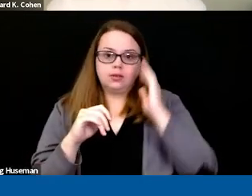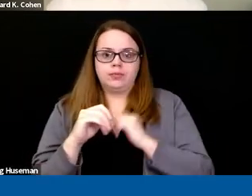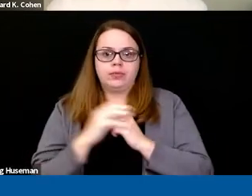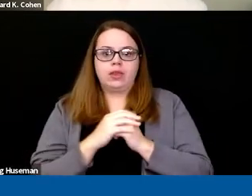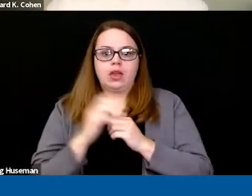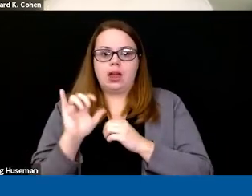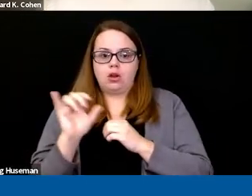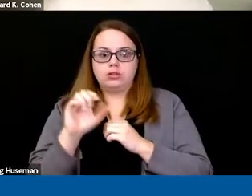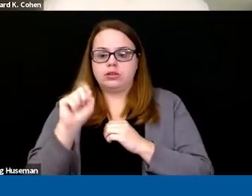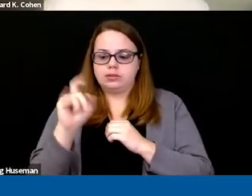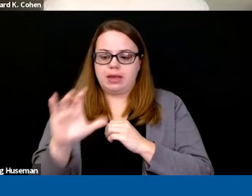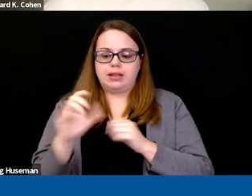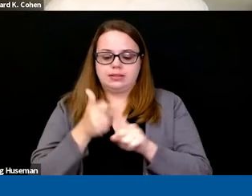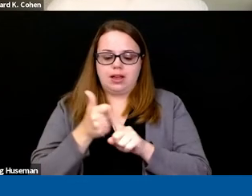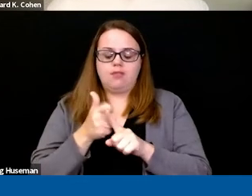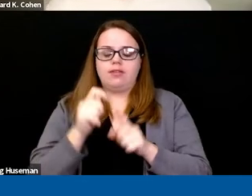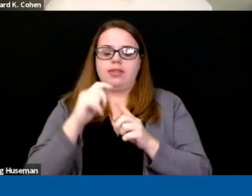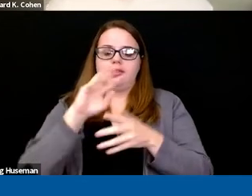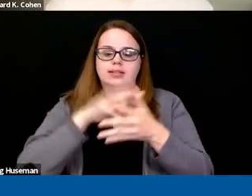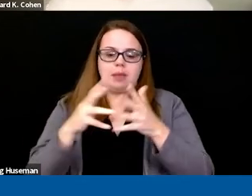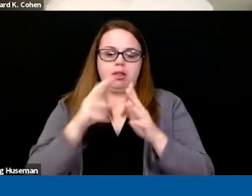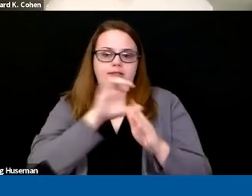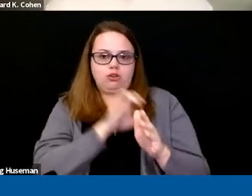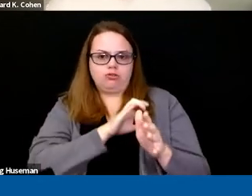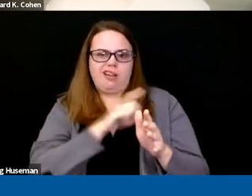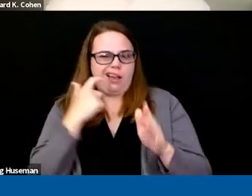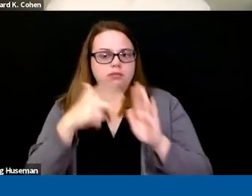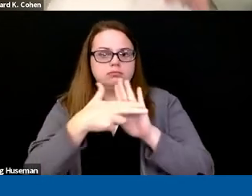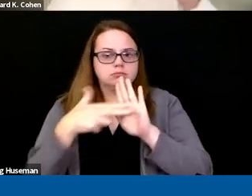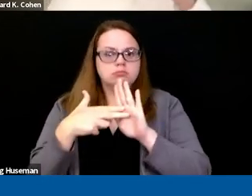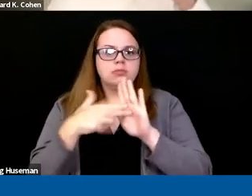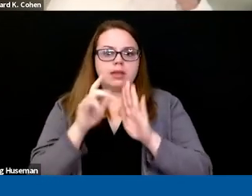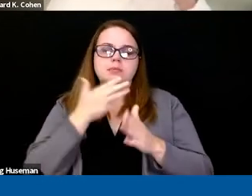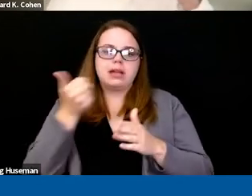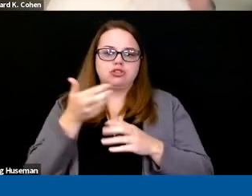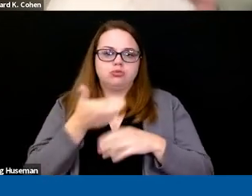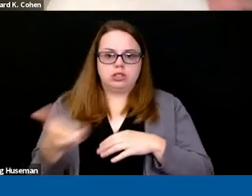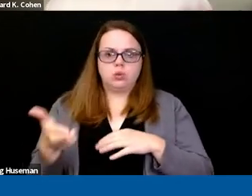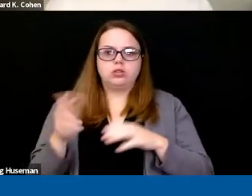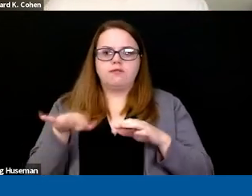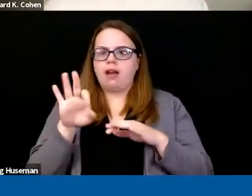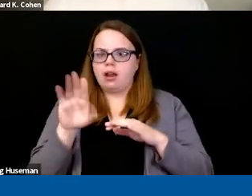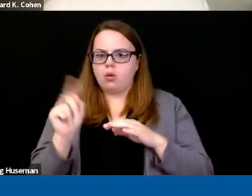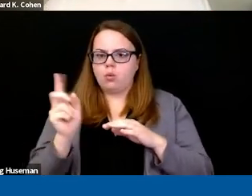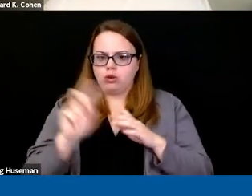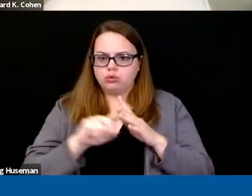The Spec and the table of Characteristics that I highlighted is your best resource to find out where to start.